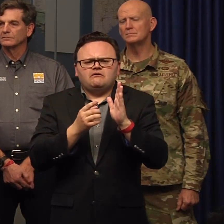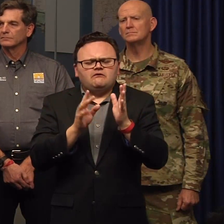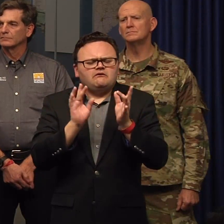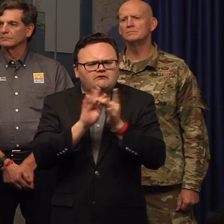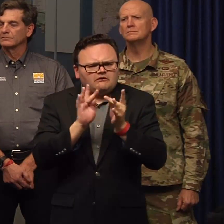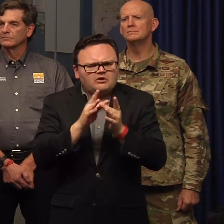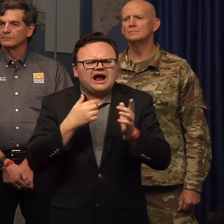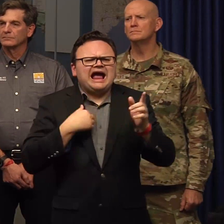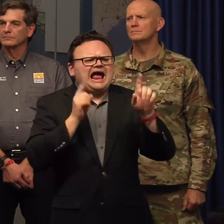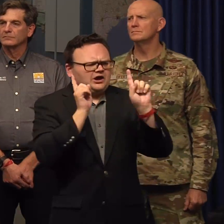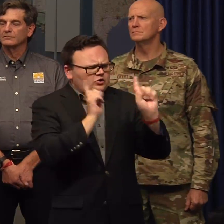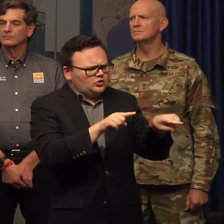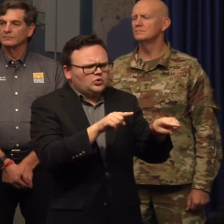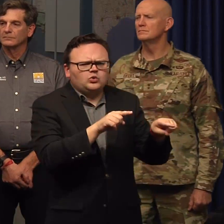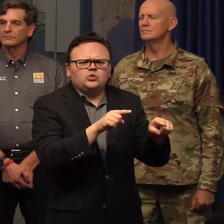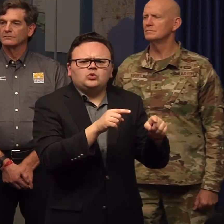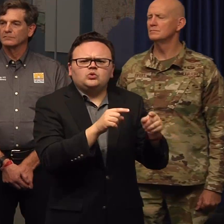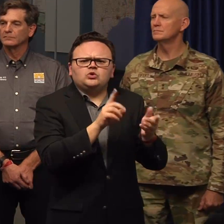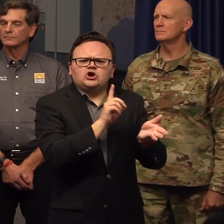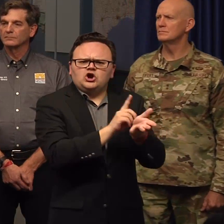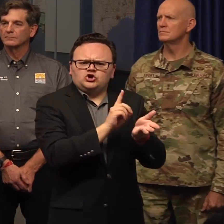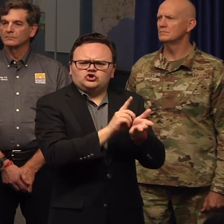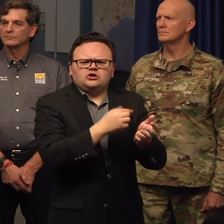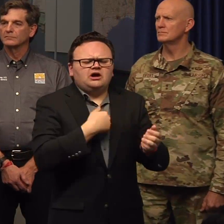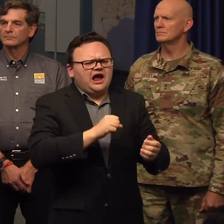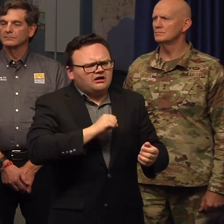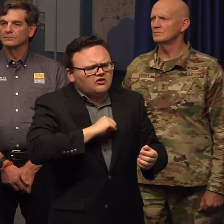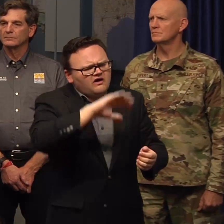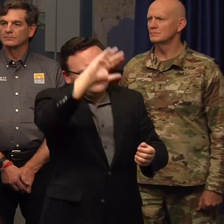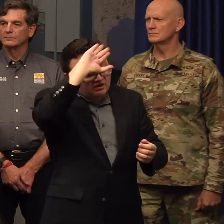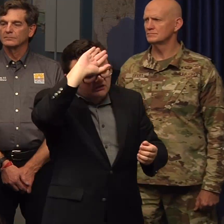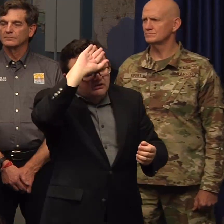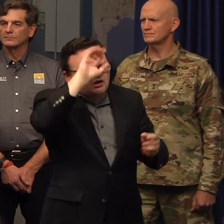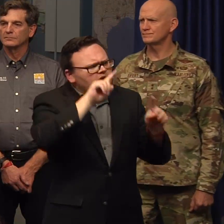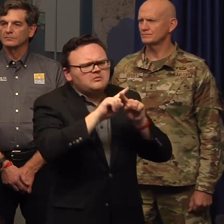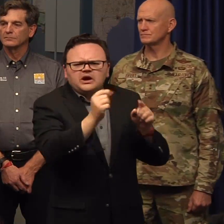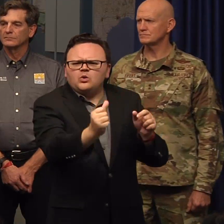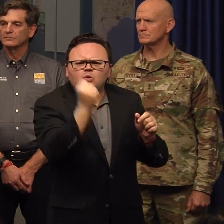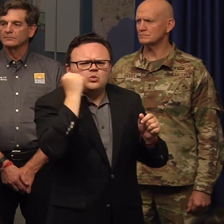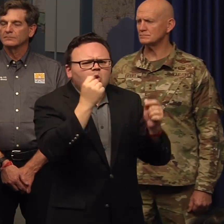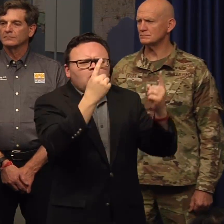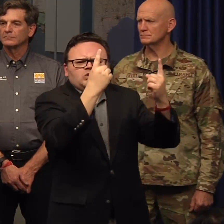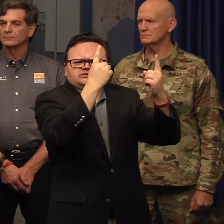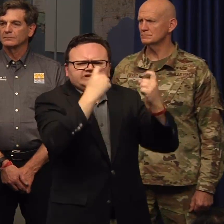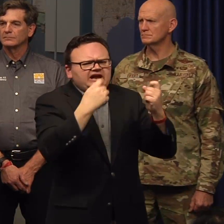ASYMPTOMATIC ANDIF I KNEW THE ANSWER TO THAT QUESTION THAT WOULD BE A GOODTHING TO KNOW . WHAT DO YOU SAY TO PEOPLE WHO ARE ASYMPTOMATIC BUT THEIR